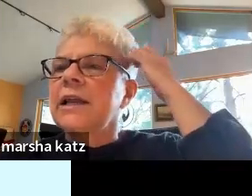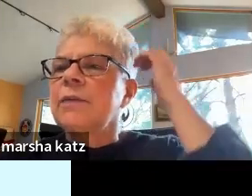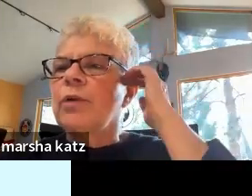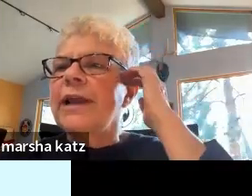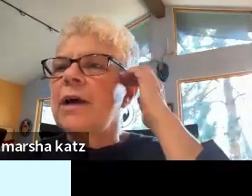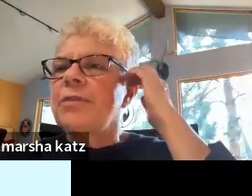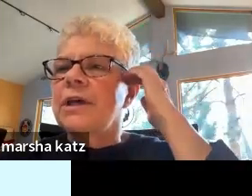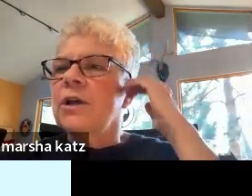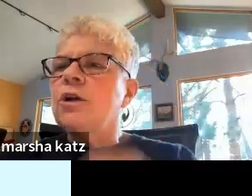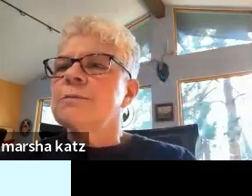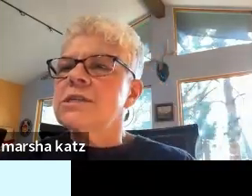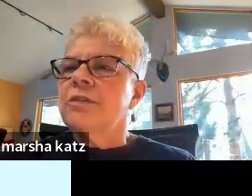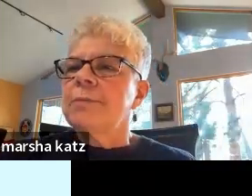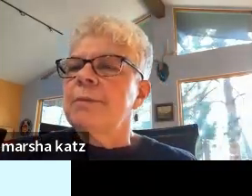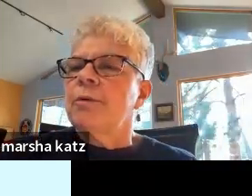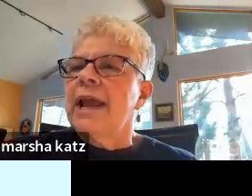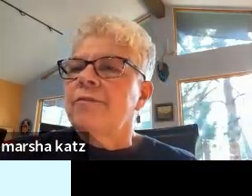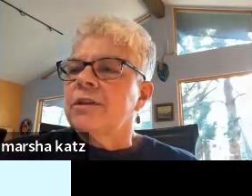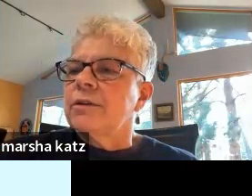theater. All of this is produced with people with this is as well. When